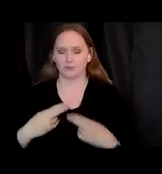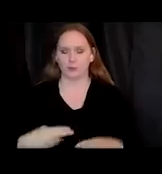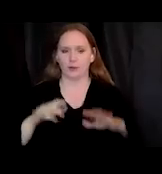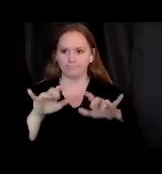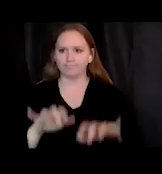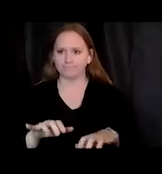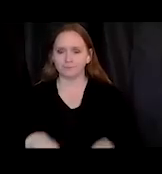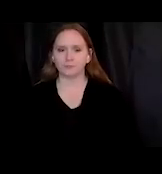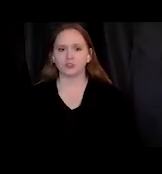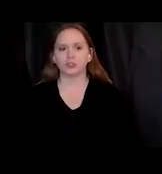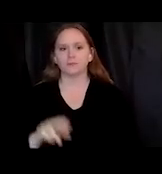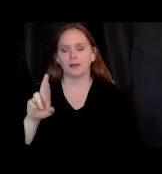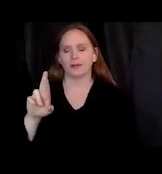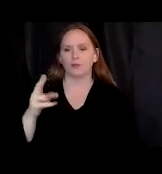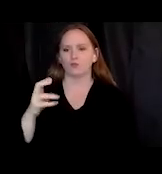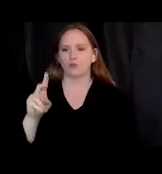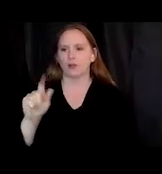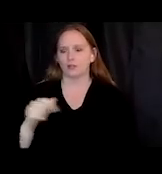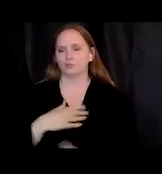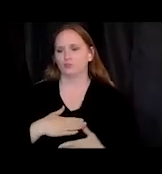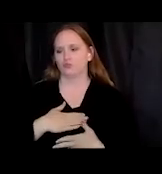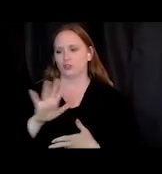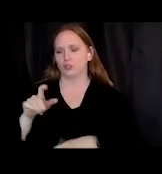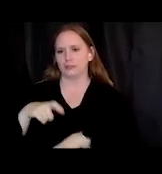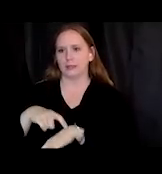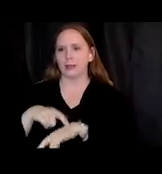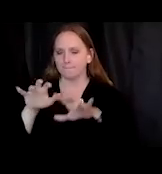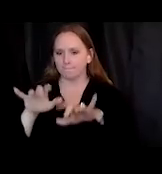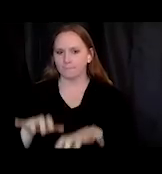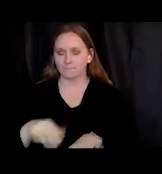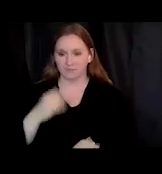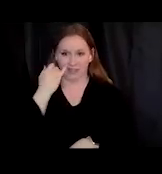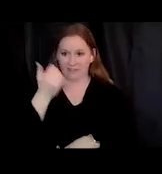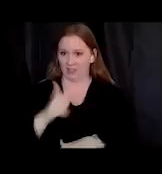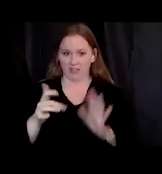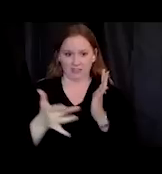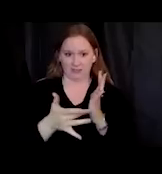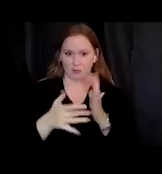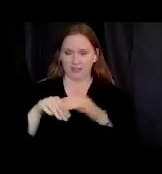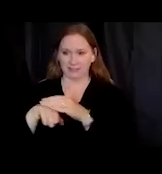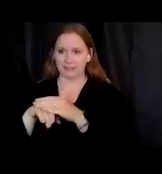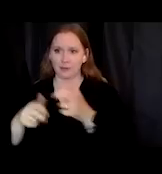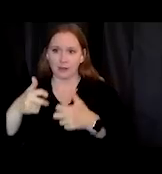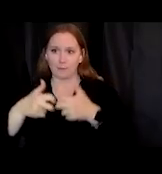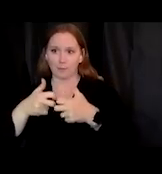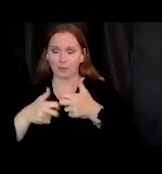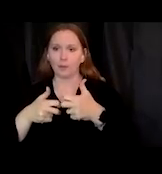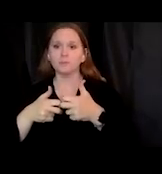so we appreciate her time as well. If you're having any technical or accessibility issues today, please reach out to us.